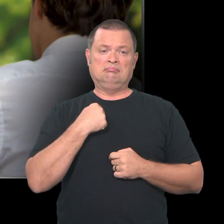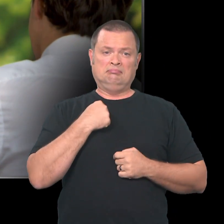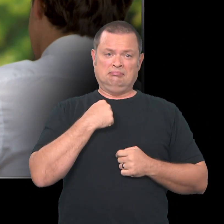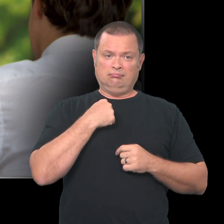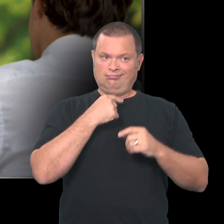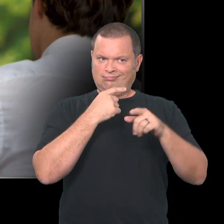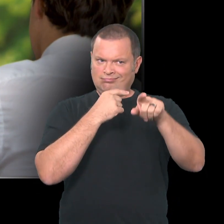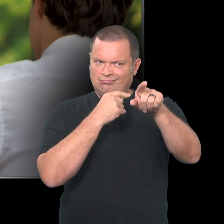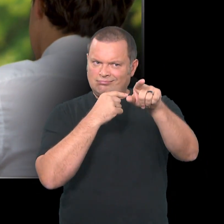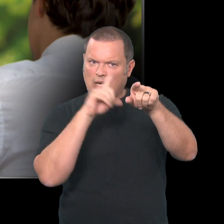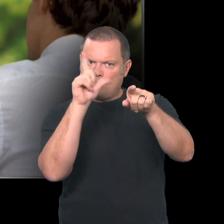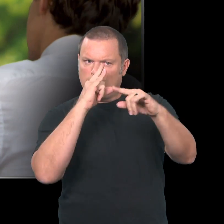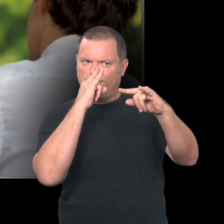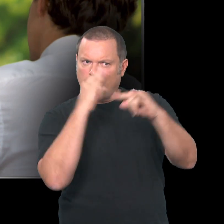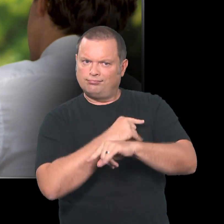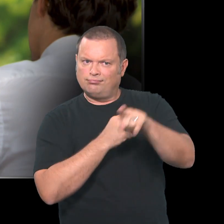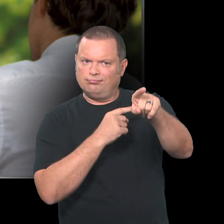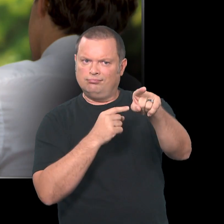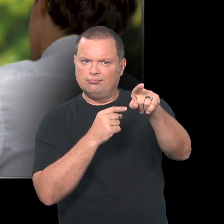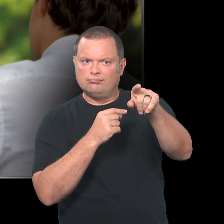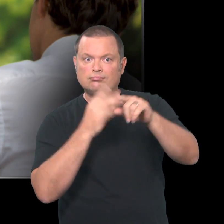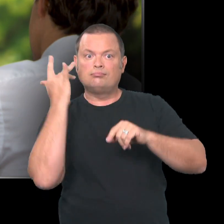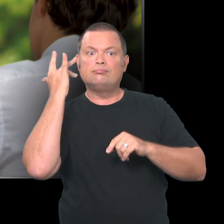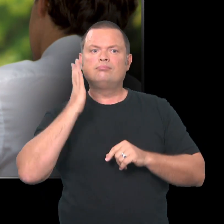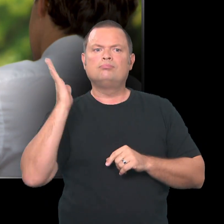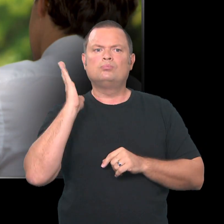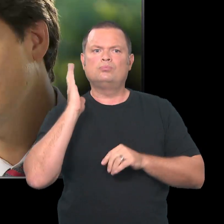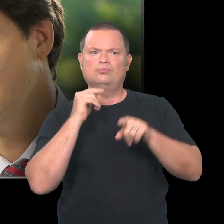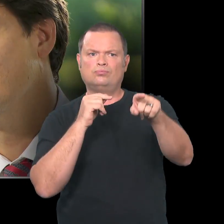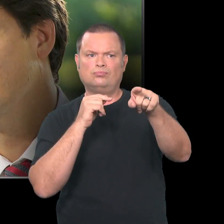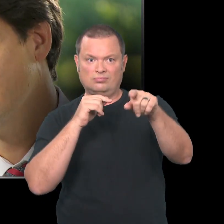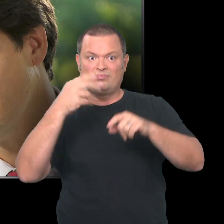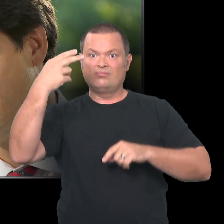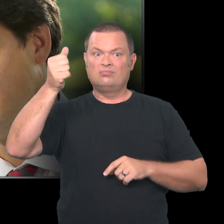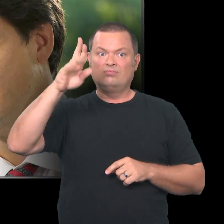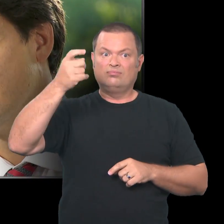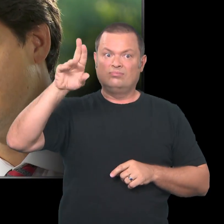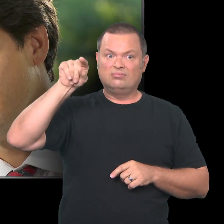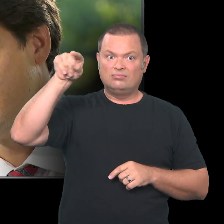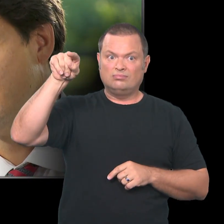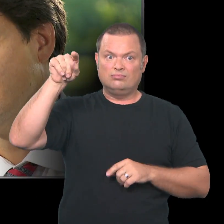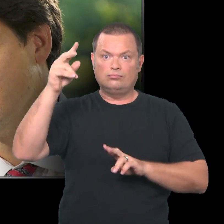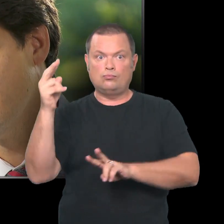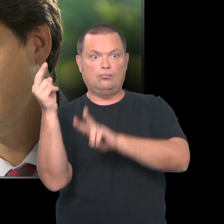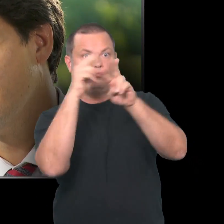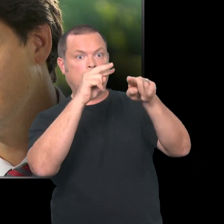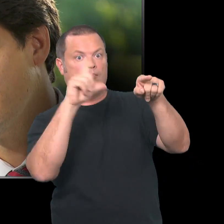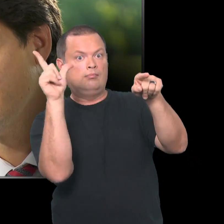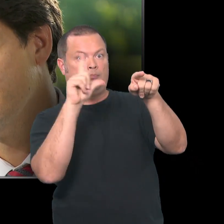The reason I find that somewhat ironic, is that's exactly how he got to power,